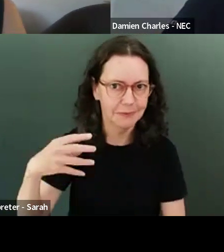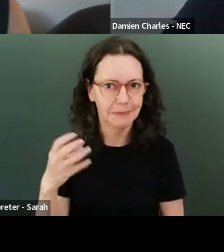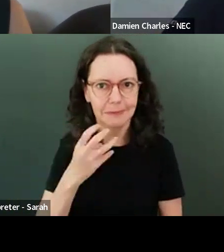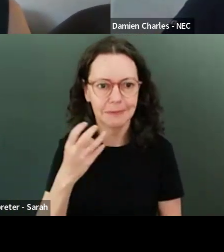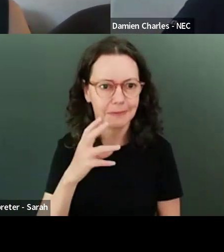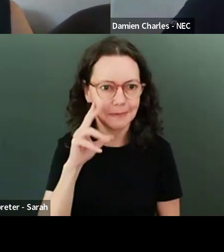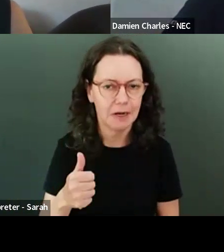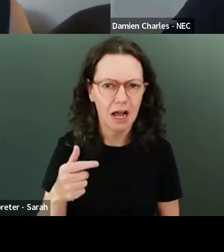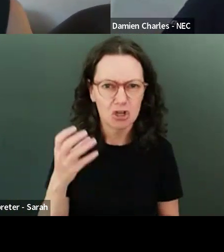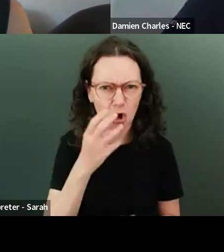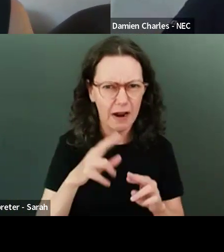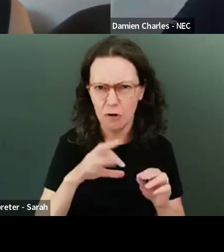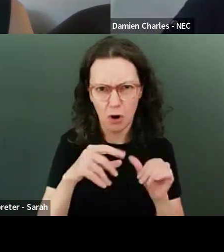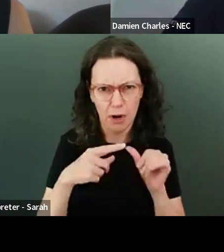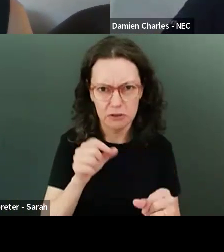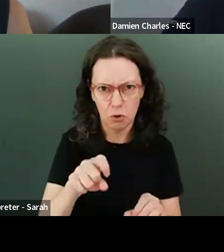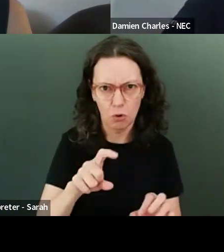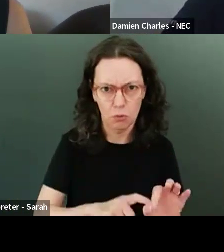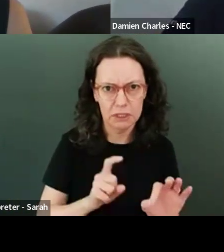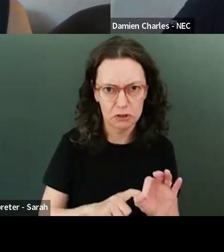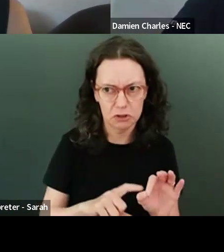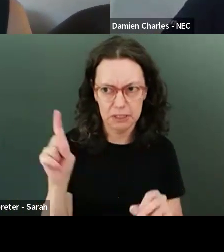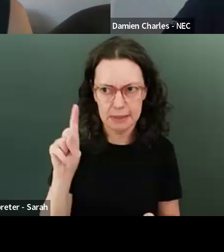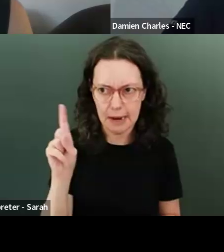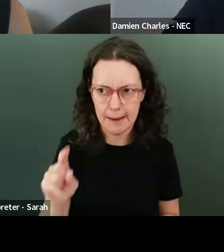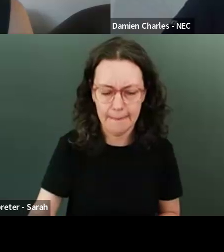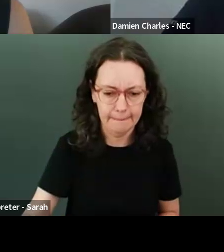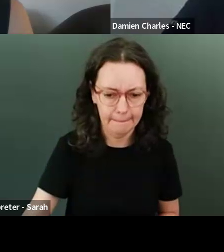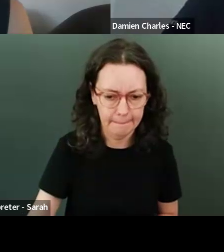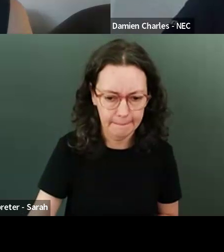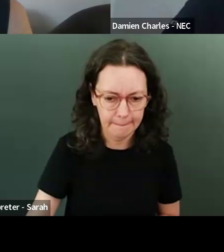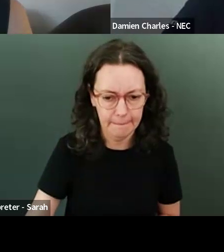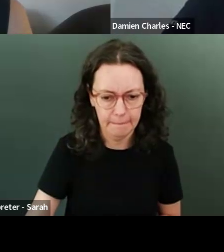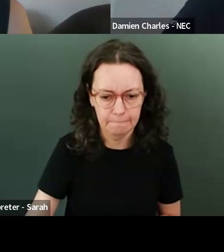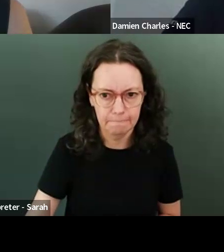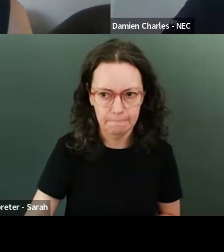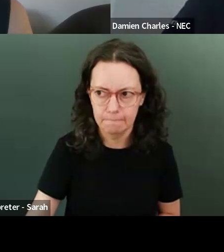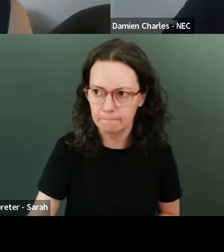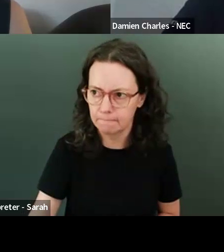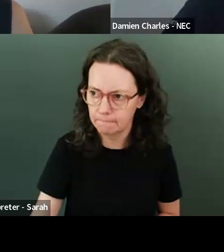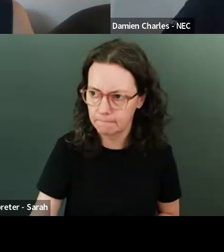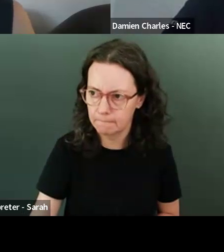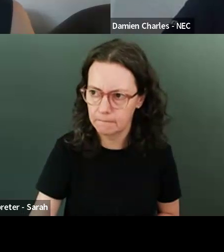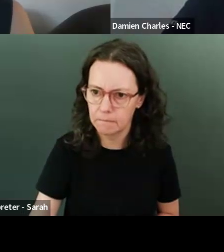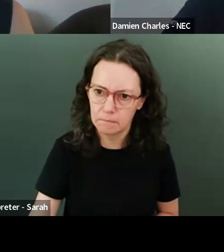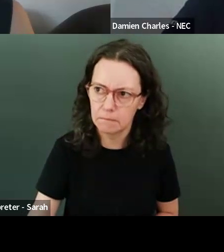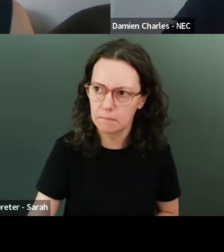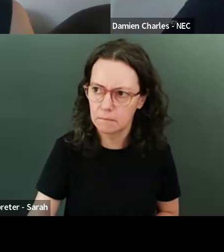sorry if I can't get to all of them